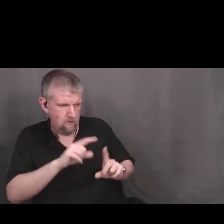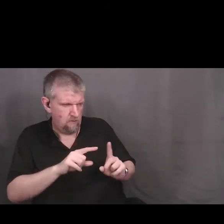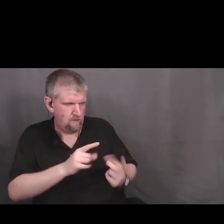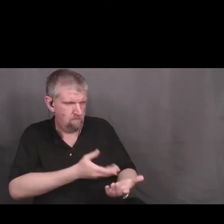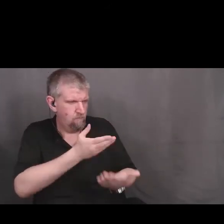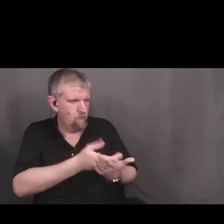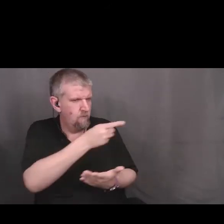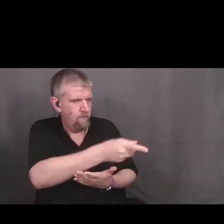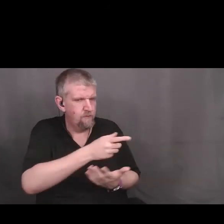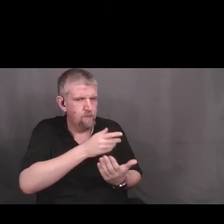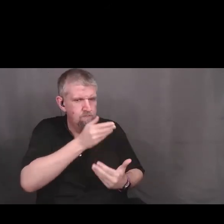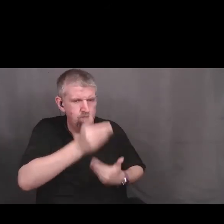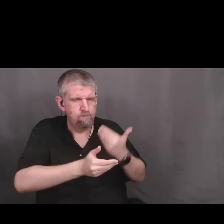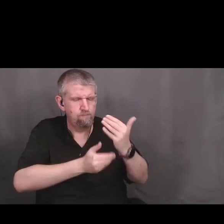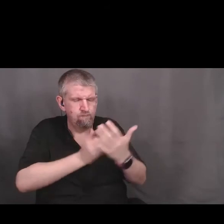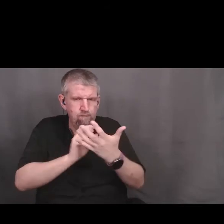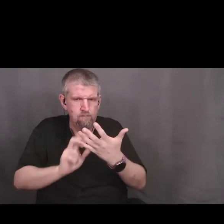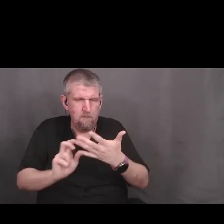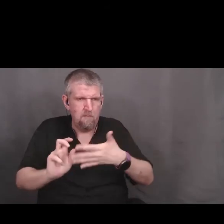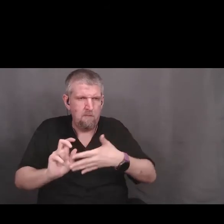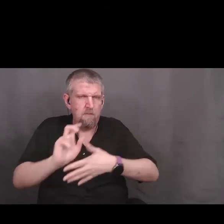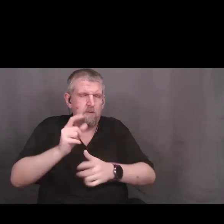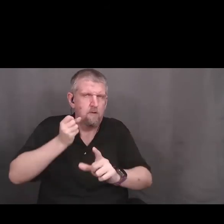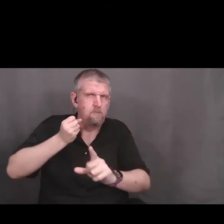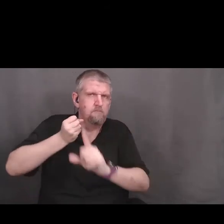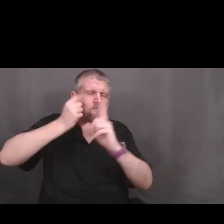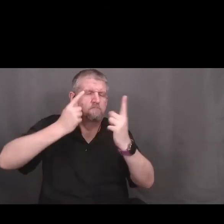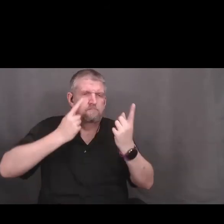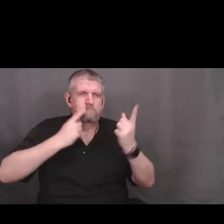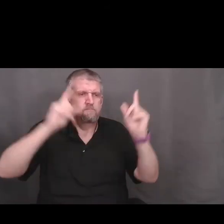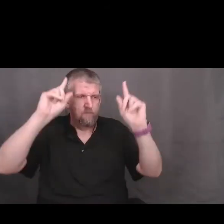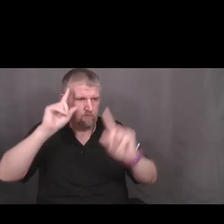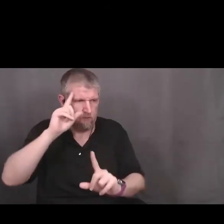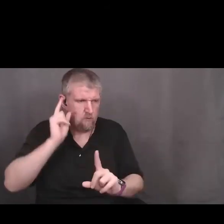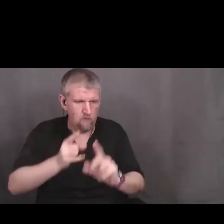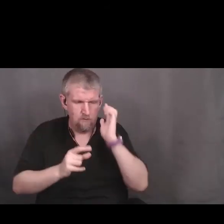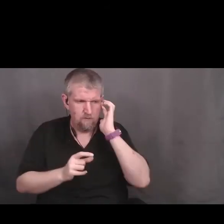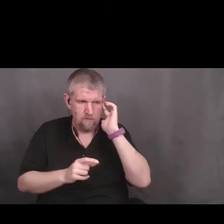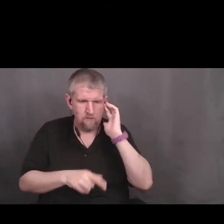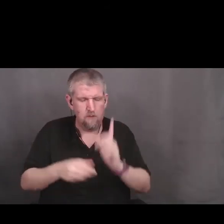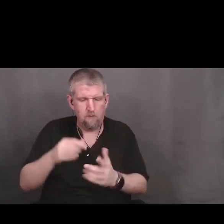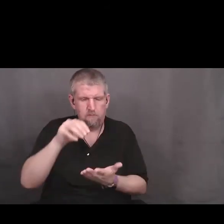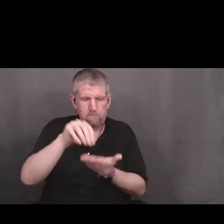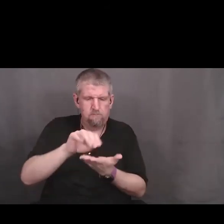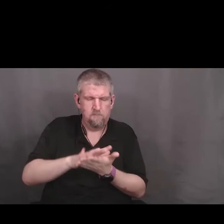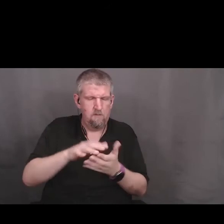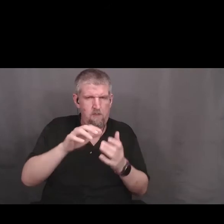to reaching their goal, to reach their employment or vocational goal. So, that information is supposed to be in the IPE.